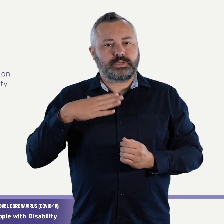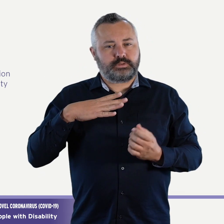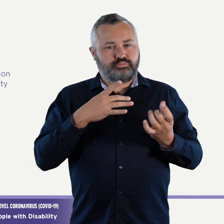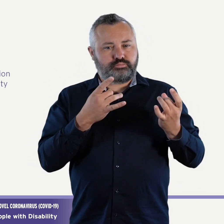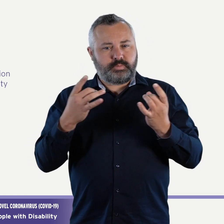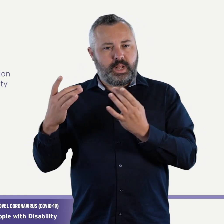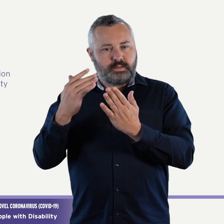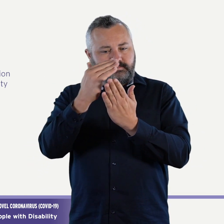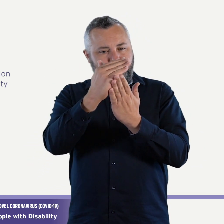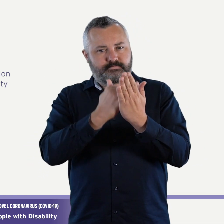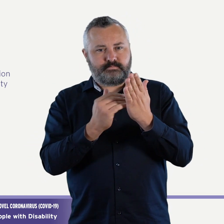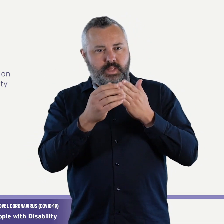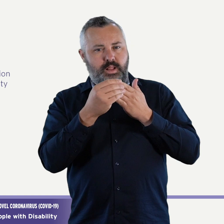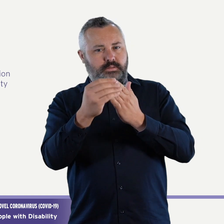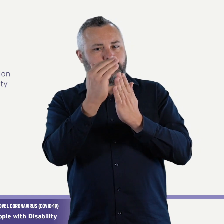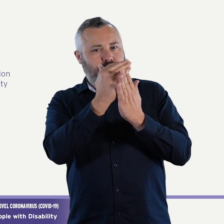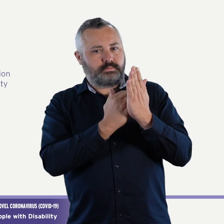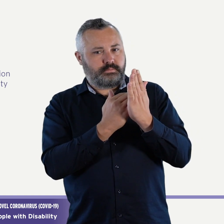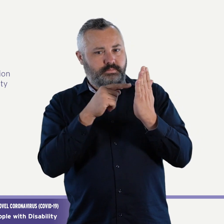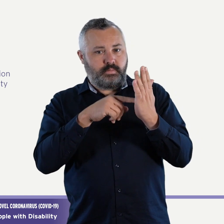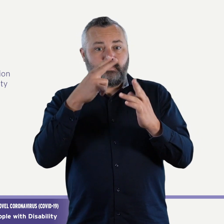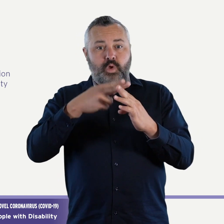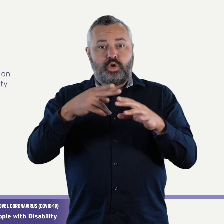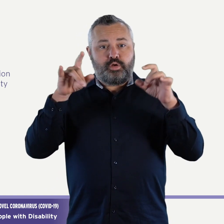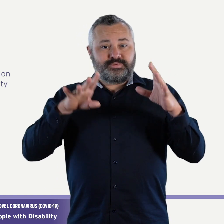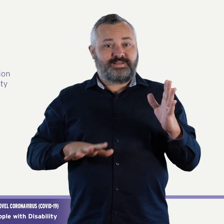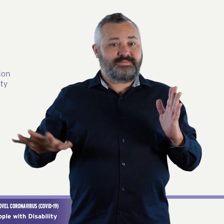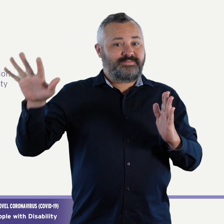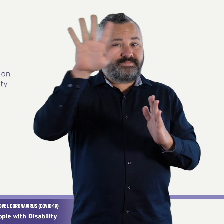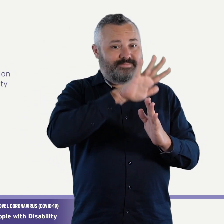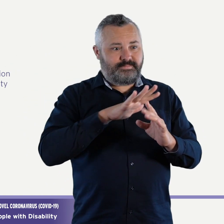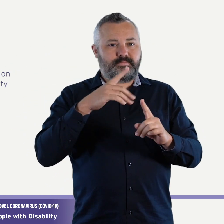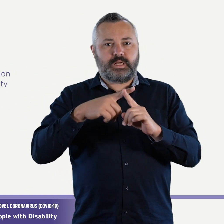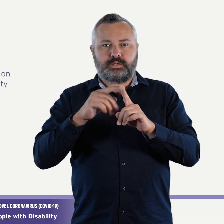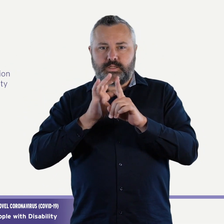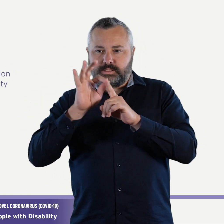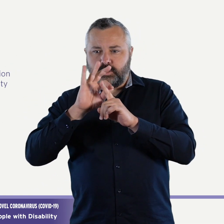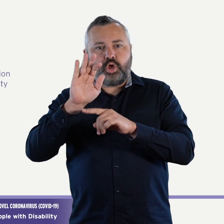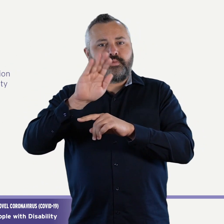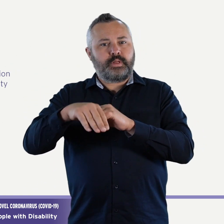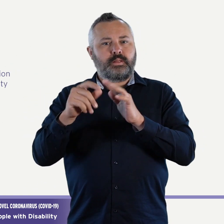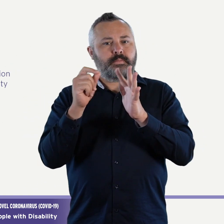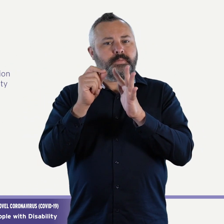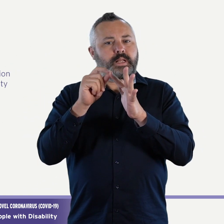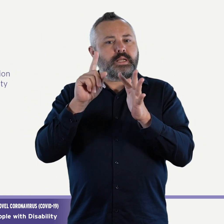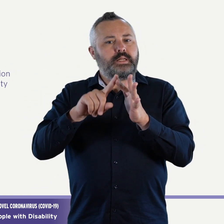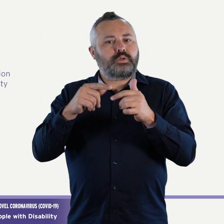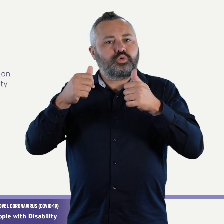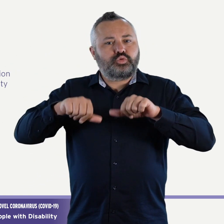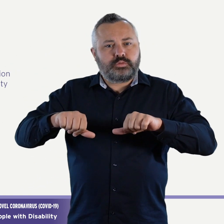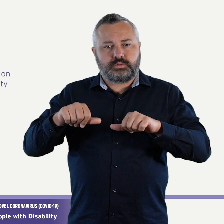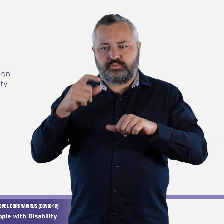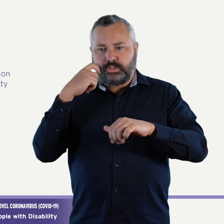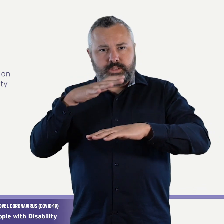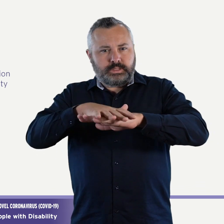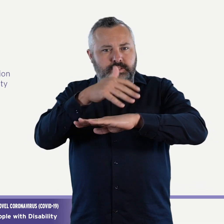Prepare and update relevant national guidelines to reflect the needs of people with disability, their families,